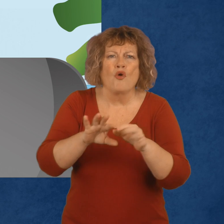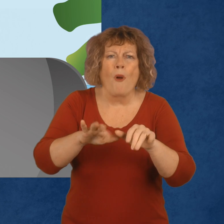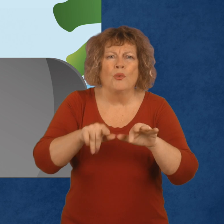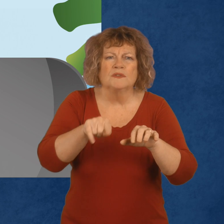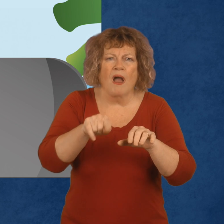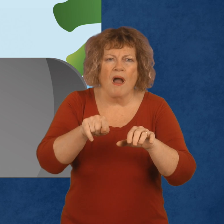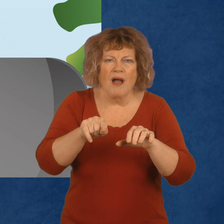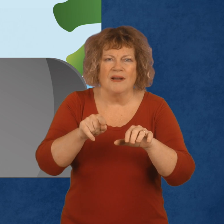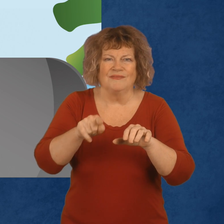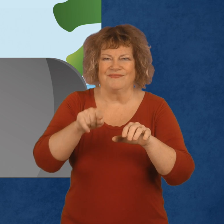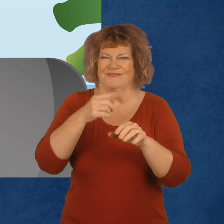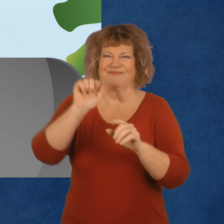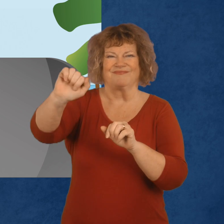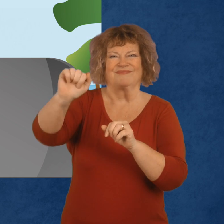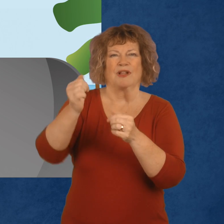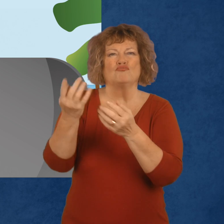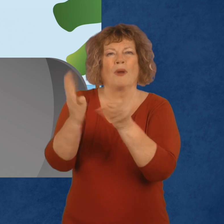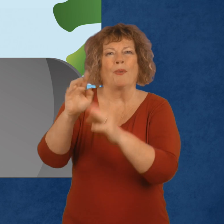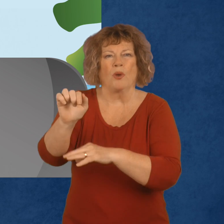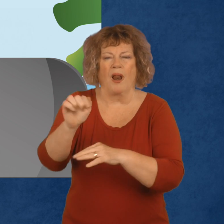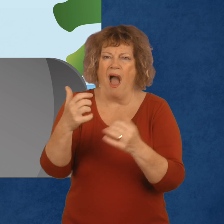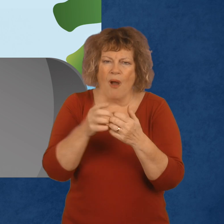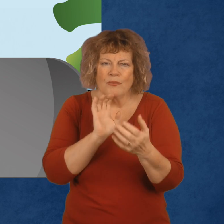Connecting to the system before your hearing is due to start